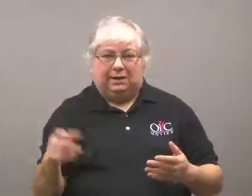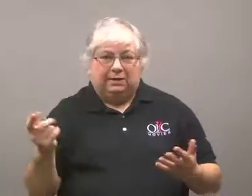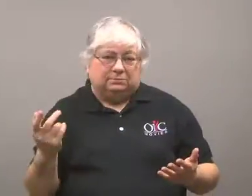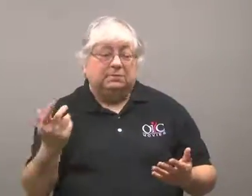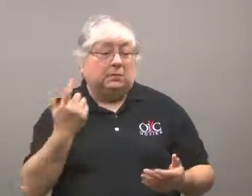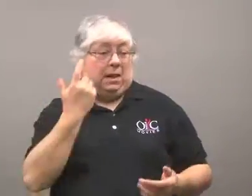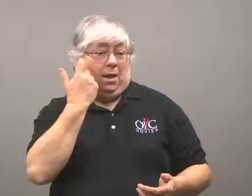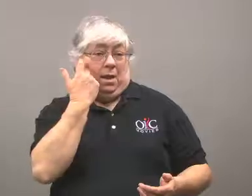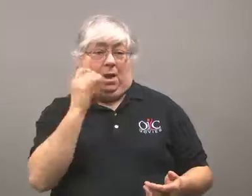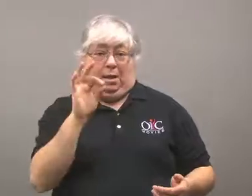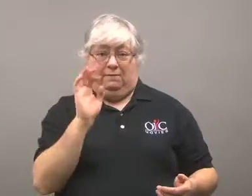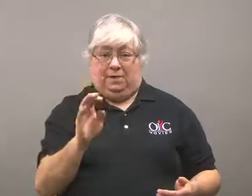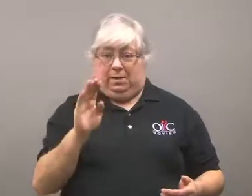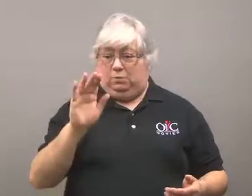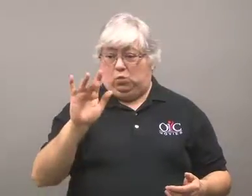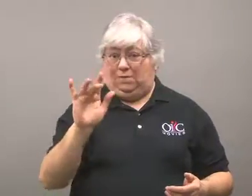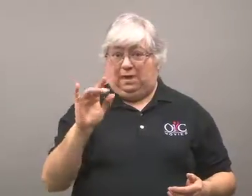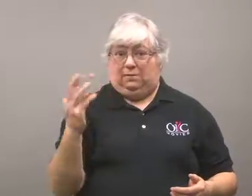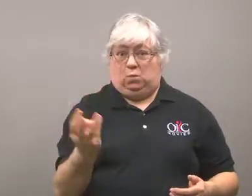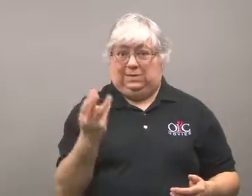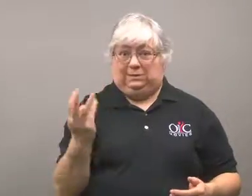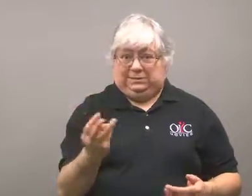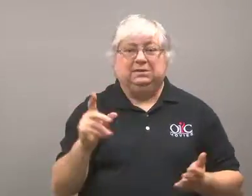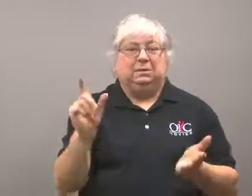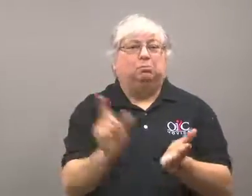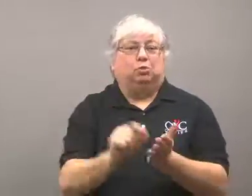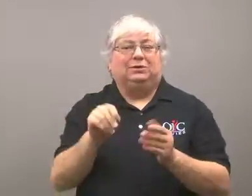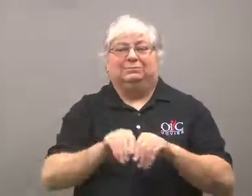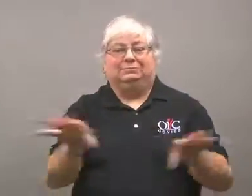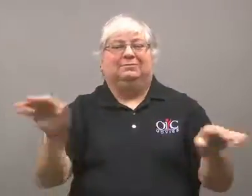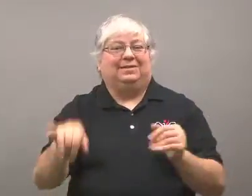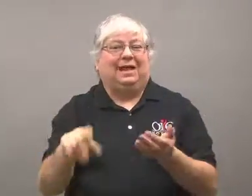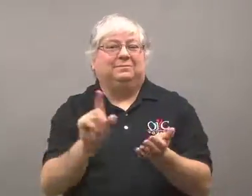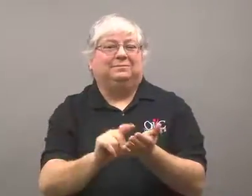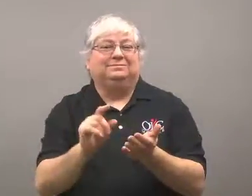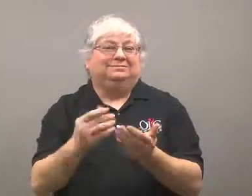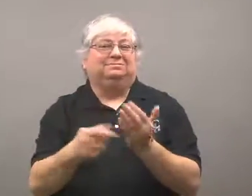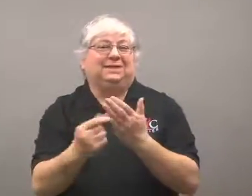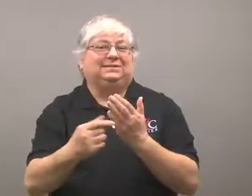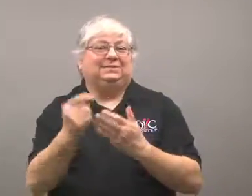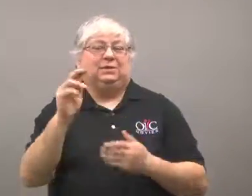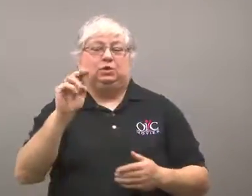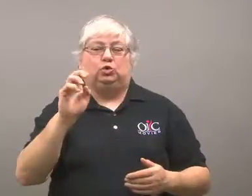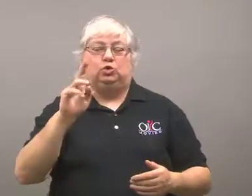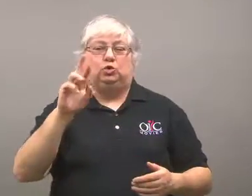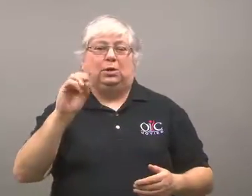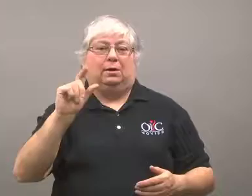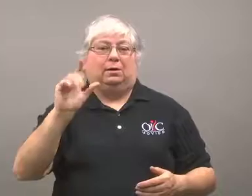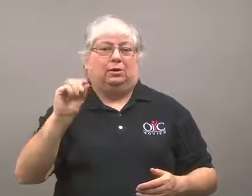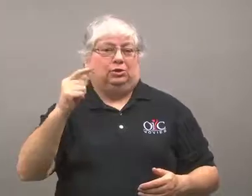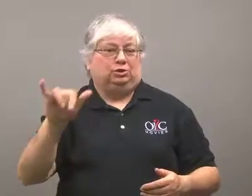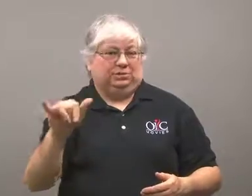The study was published in Neurology on Wednesday, February 25.